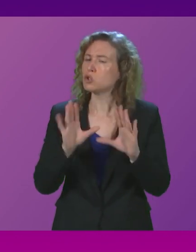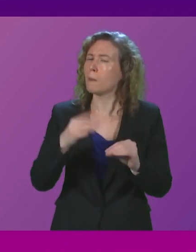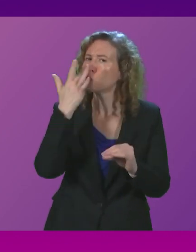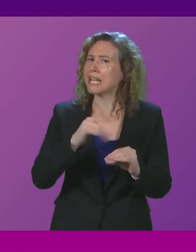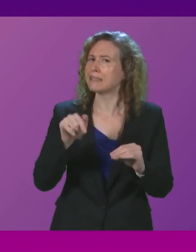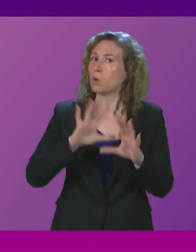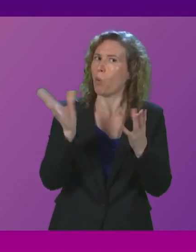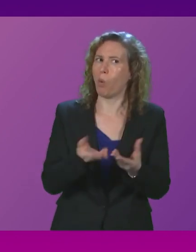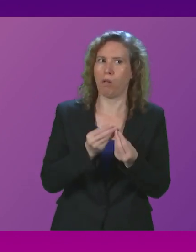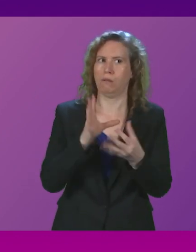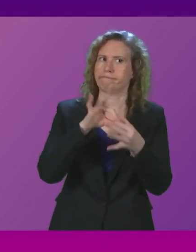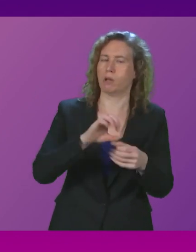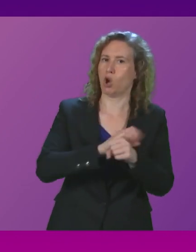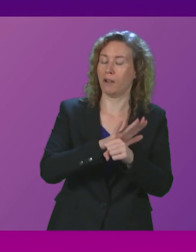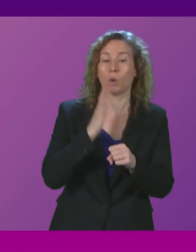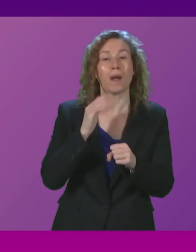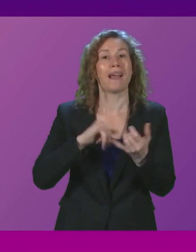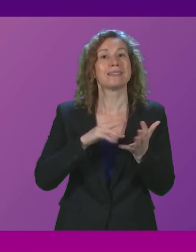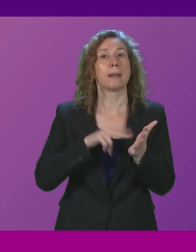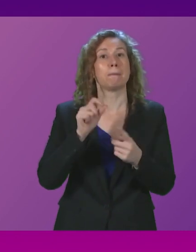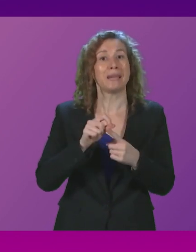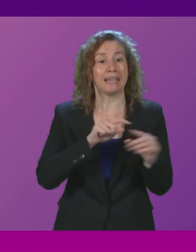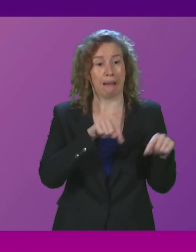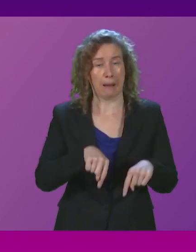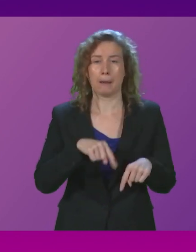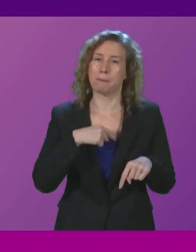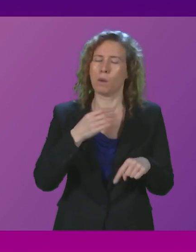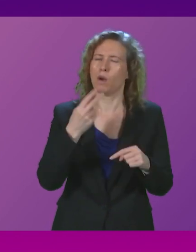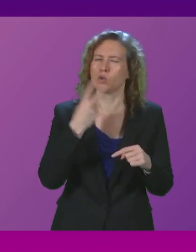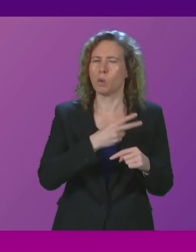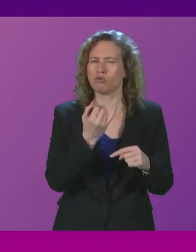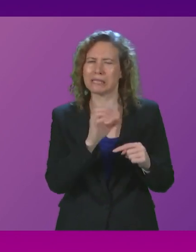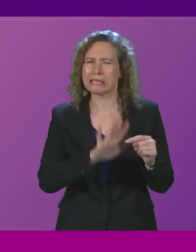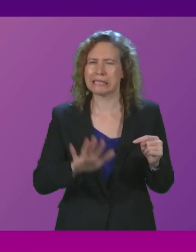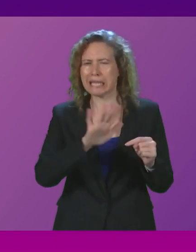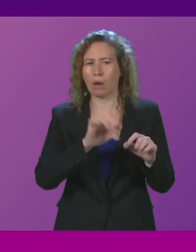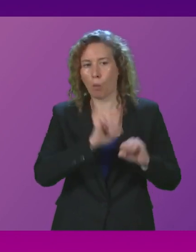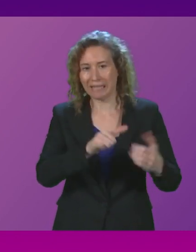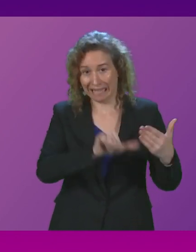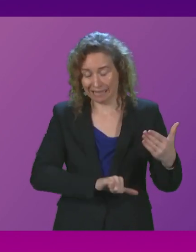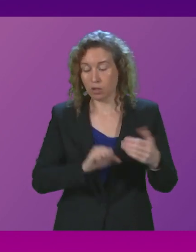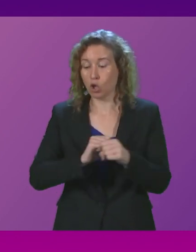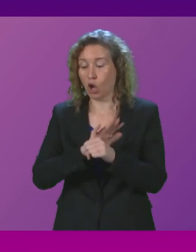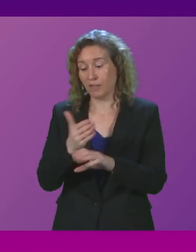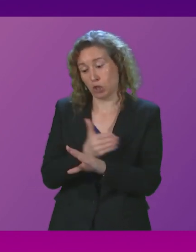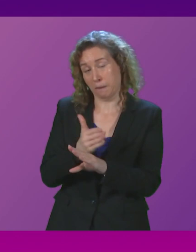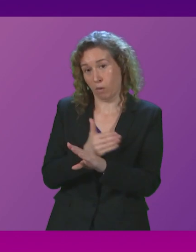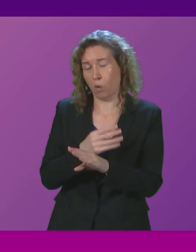When the Scottish National Party came to power, there were 260,000 people on NHS waiting lists. Immediately before Covid, the figure was 420,000 people.